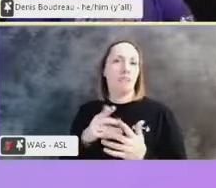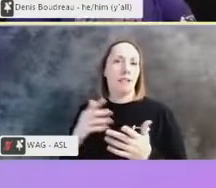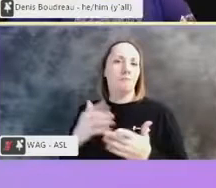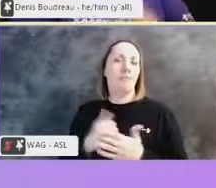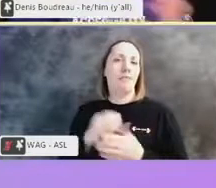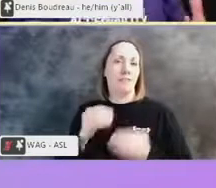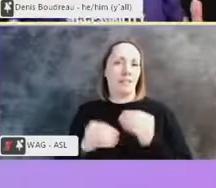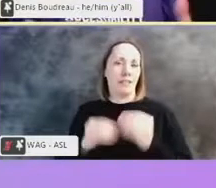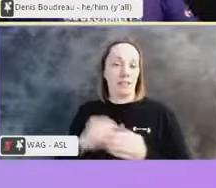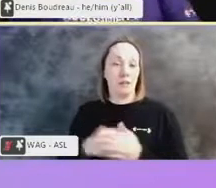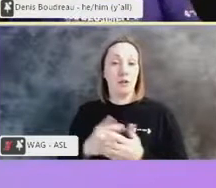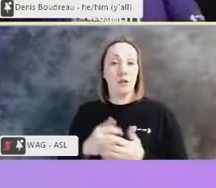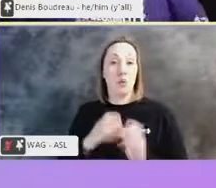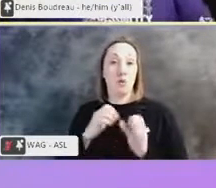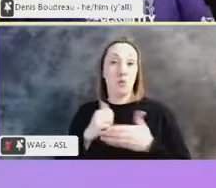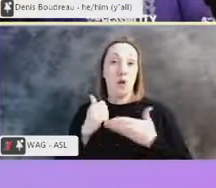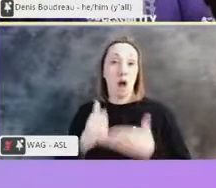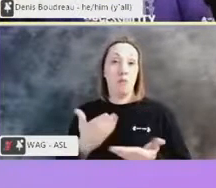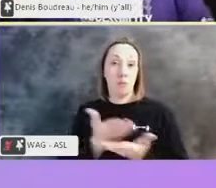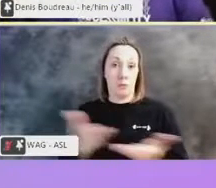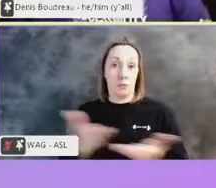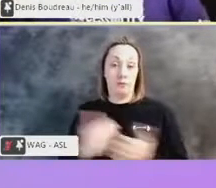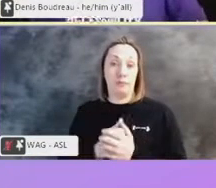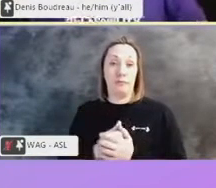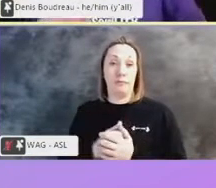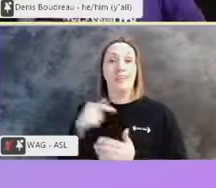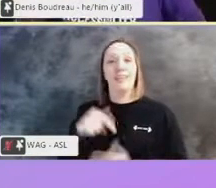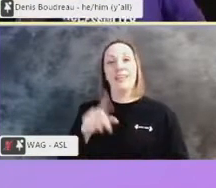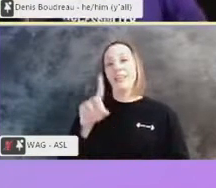When you notice the flow and what you're doing to act on